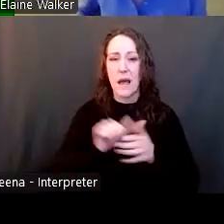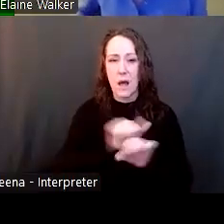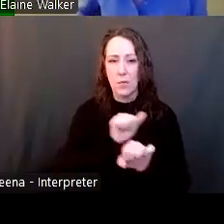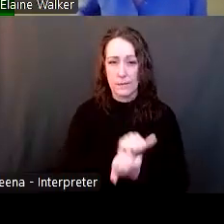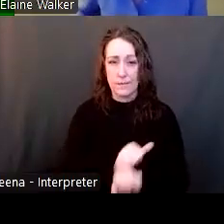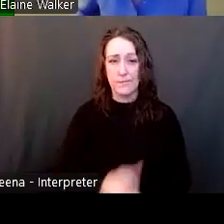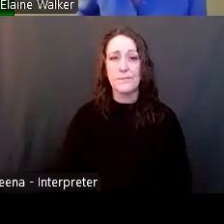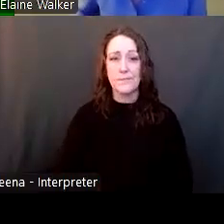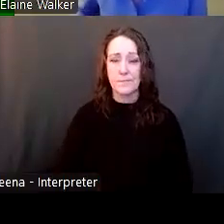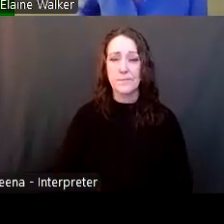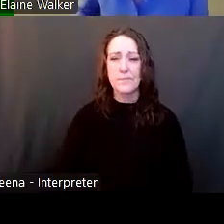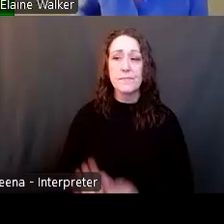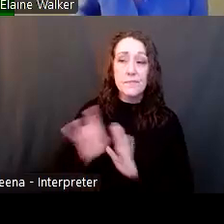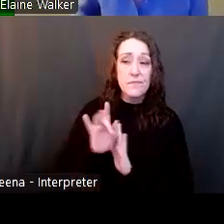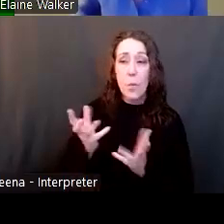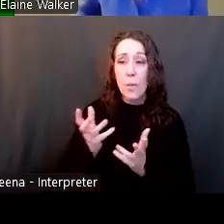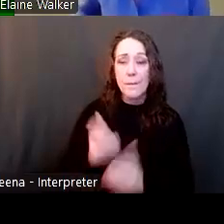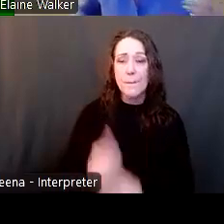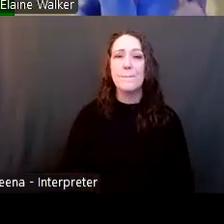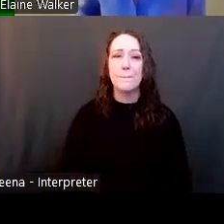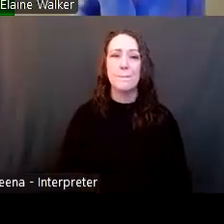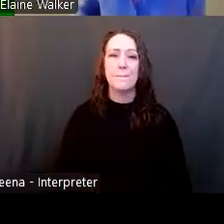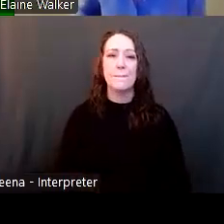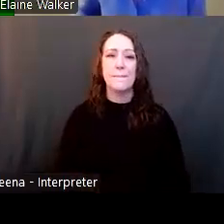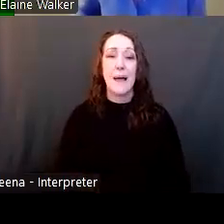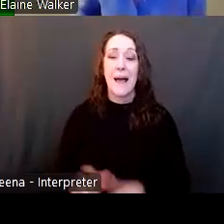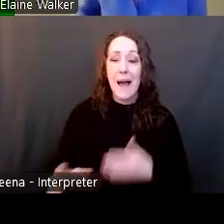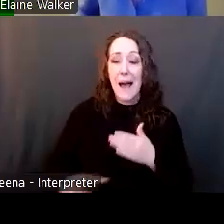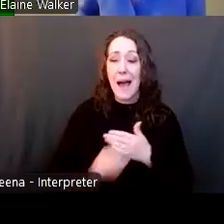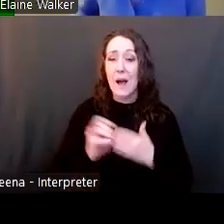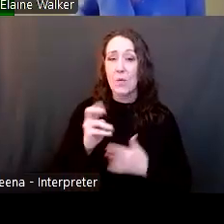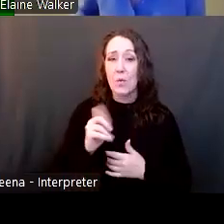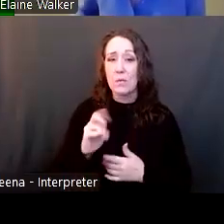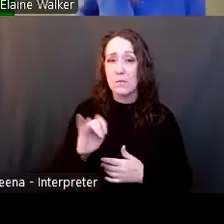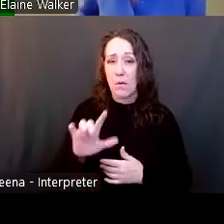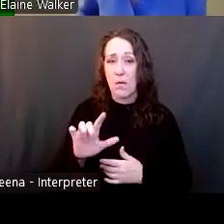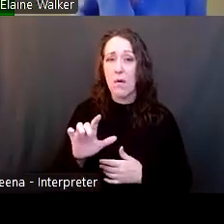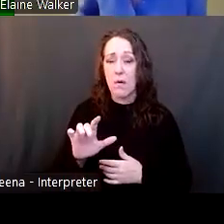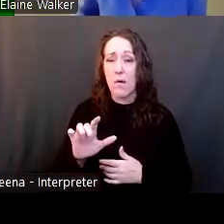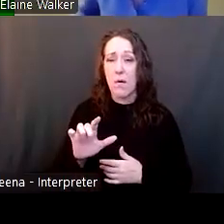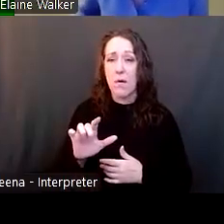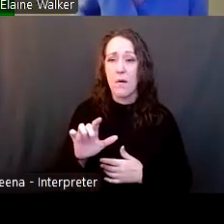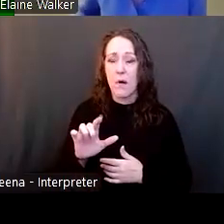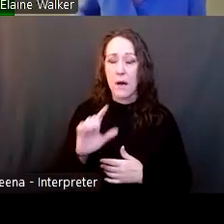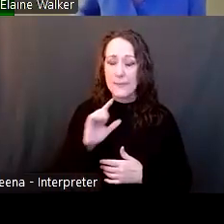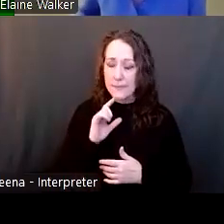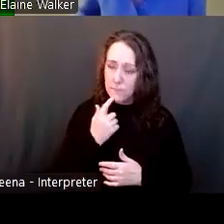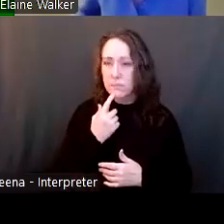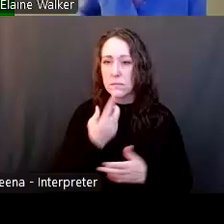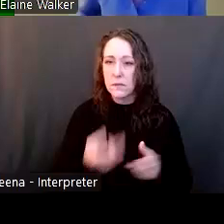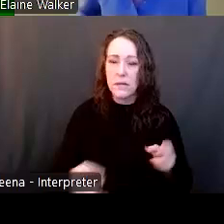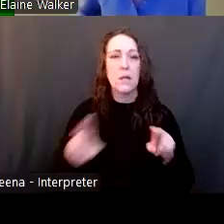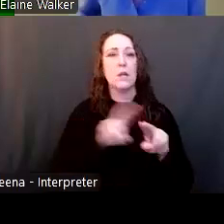and what we found was that by adding cortisol there was a significant increase in prediction